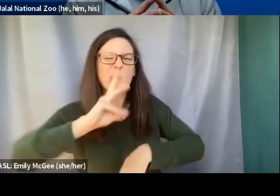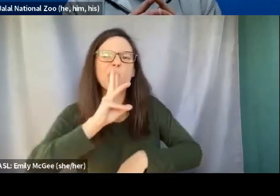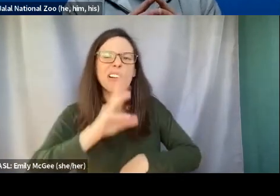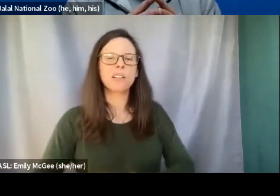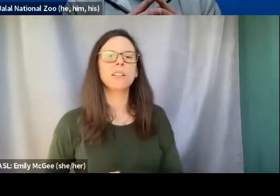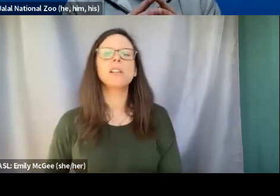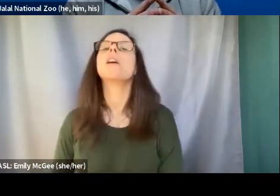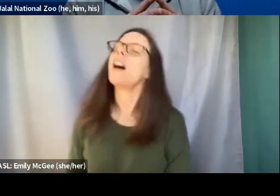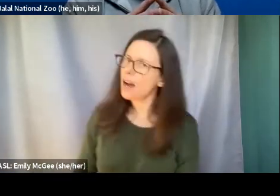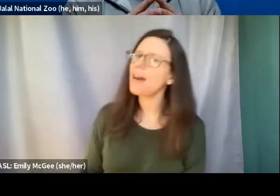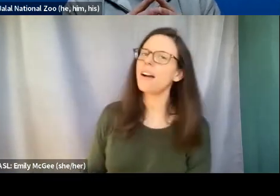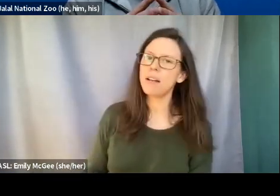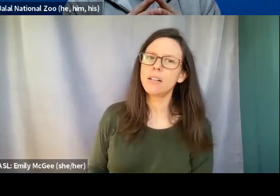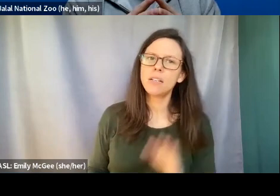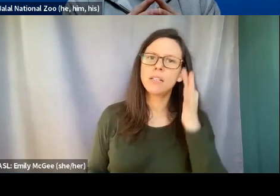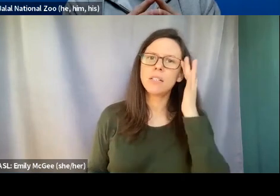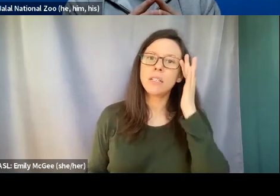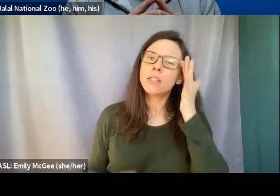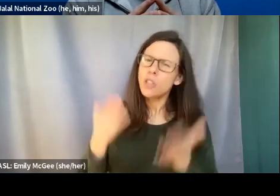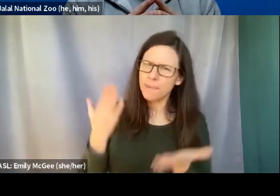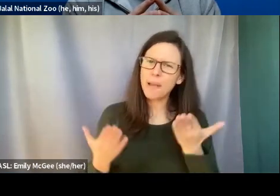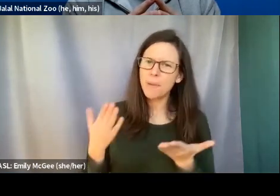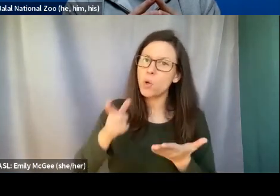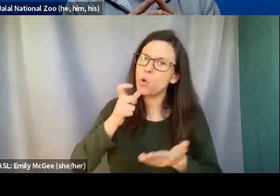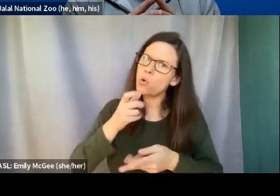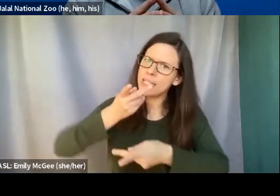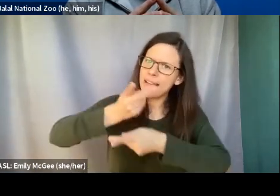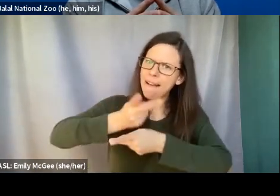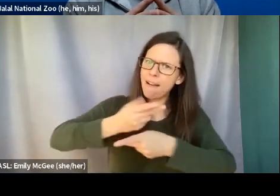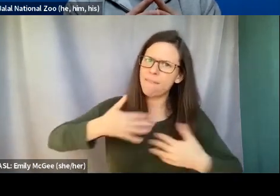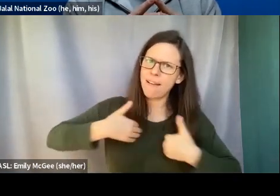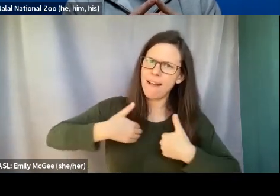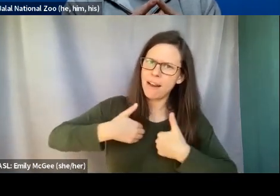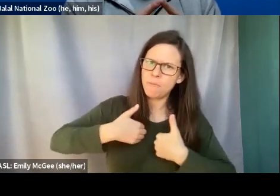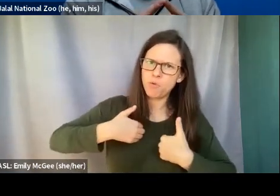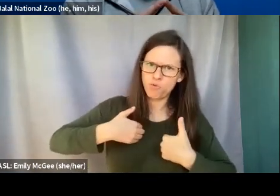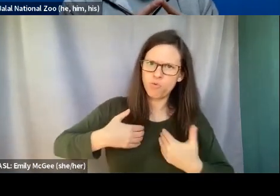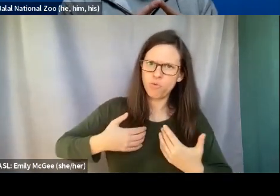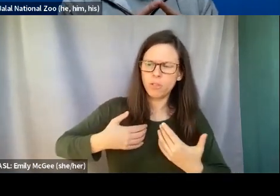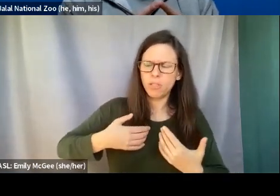animal keeper, like "hey we noticed this fish that's not one of our collection fish in this pool".